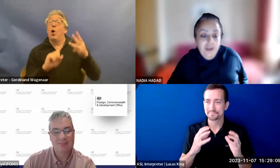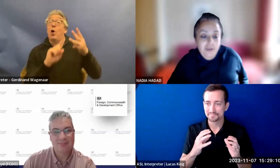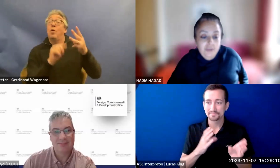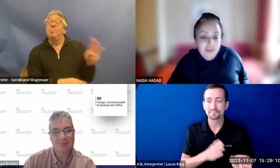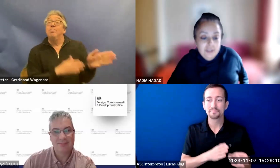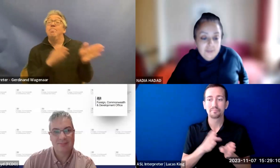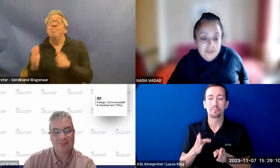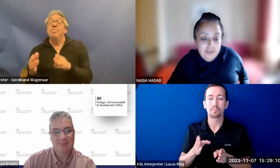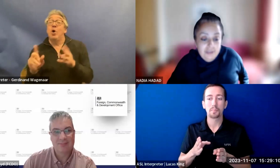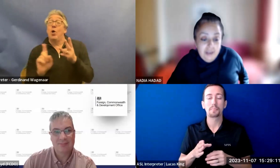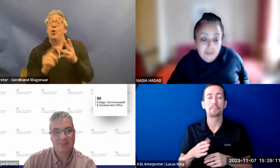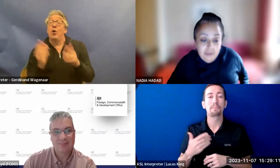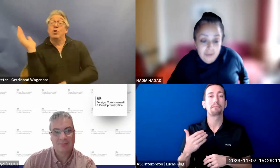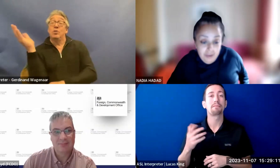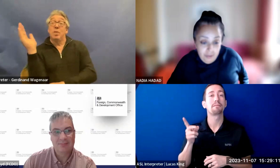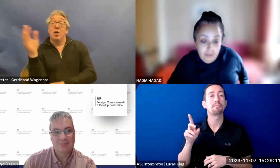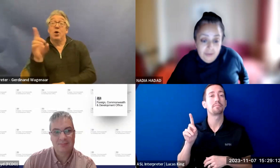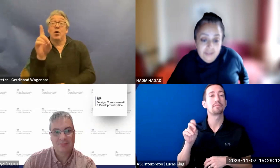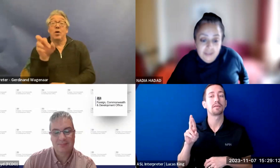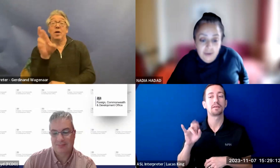We have Mr. Daryl Lloyd,